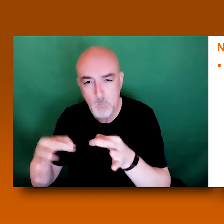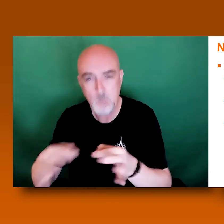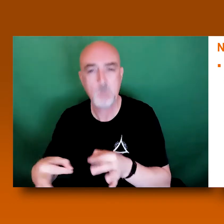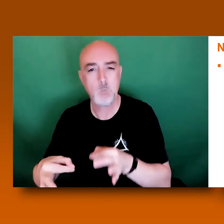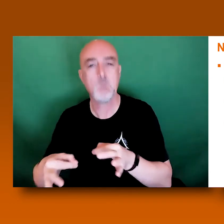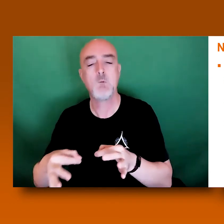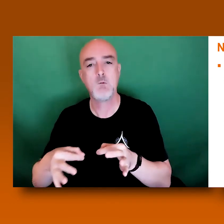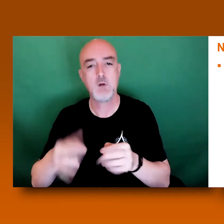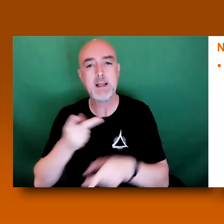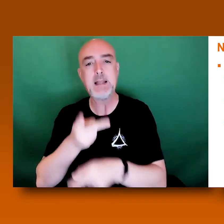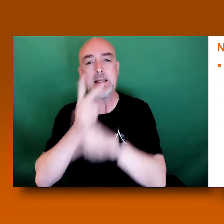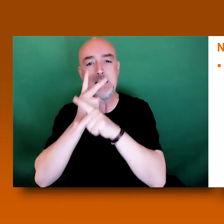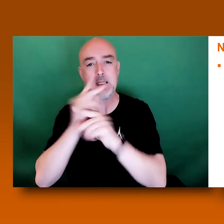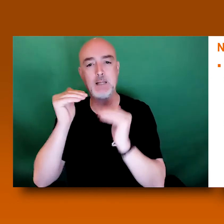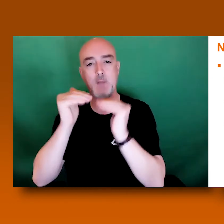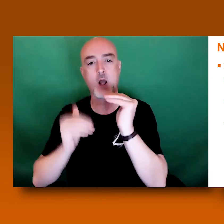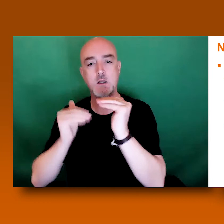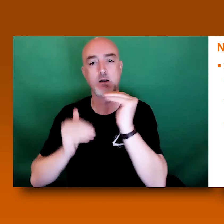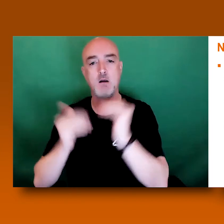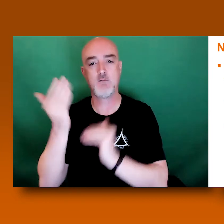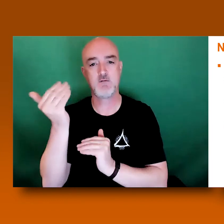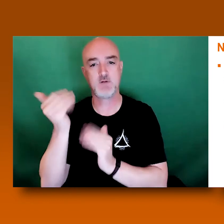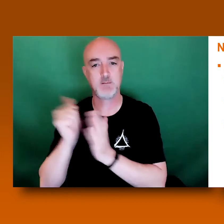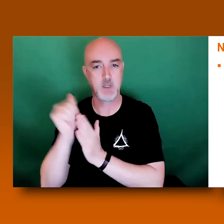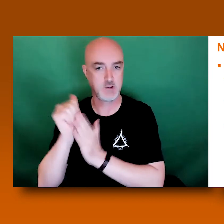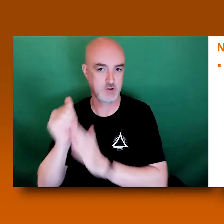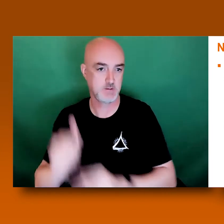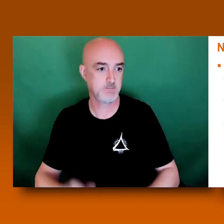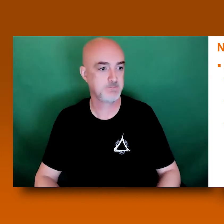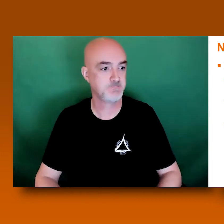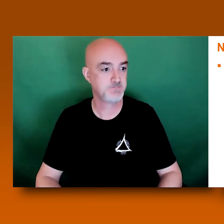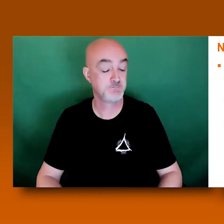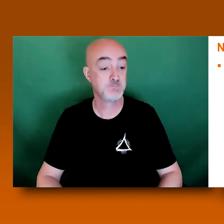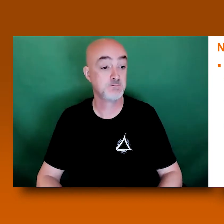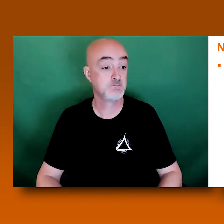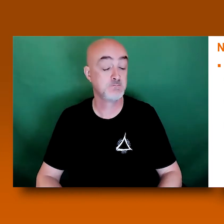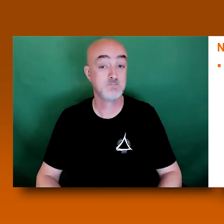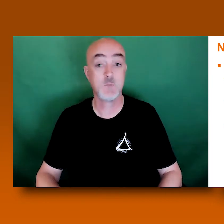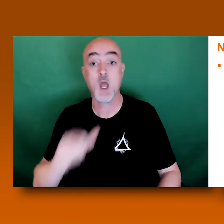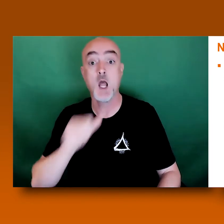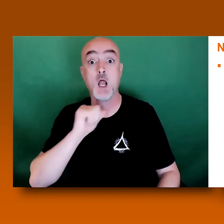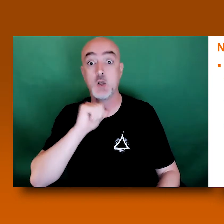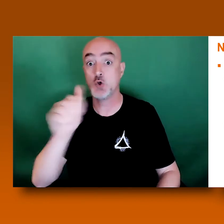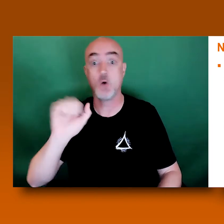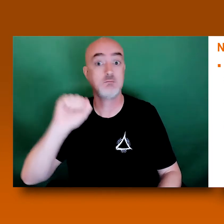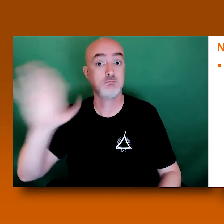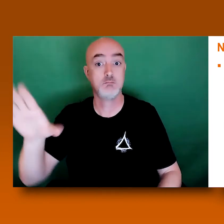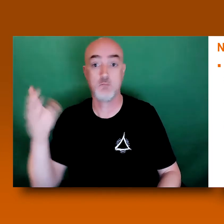how those Specific Aims are gonna be kept through, and again, try to keep that under 15 pages.